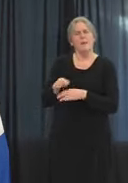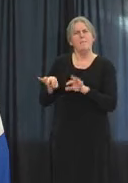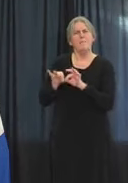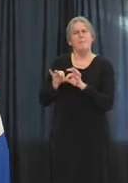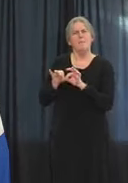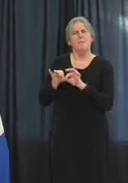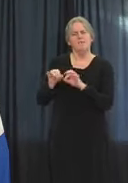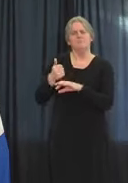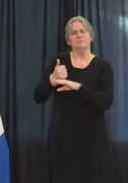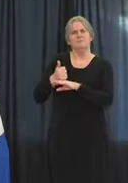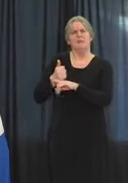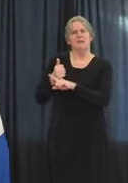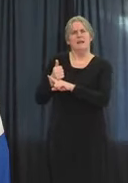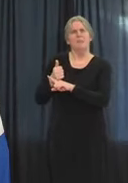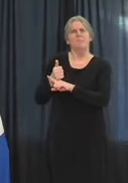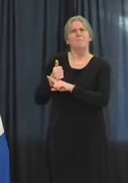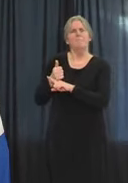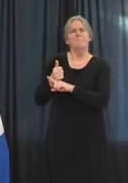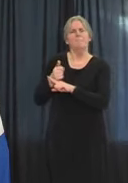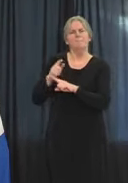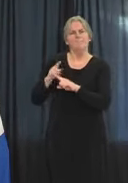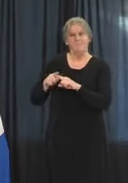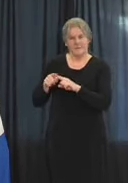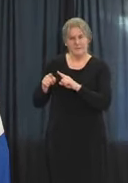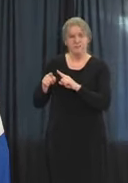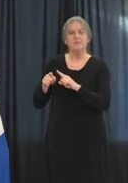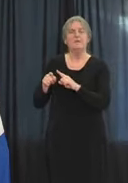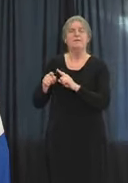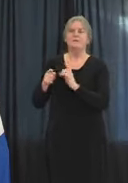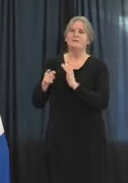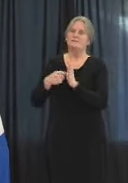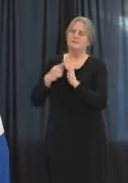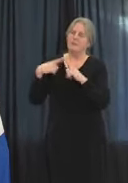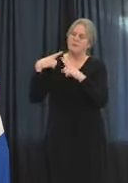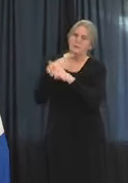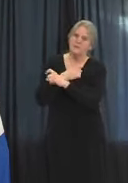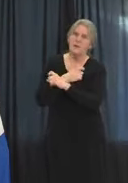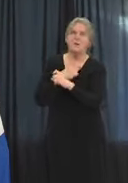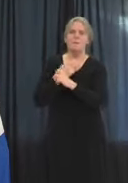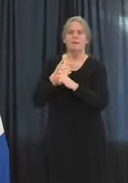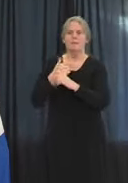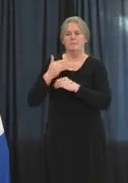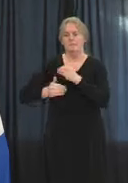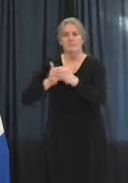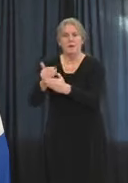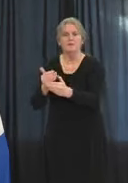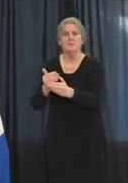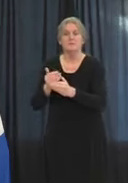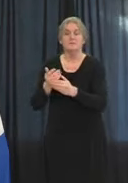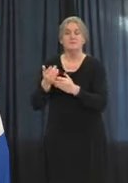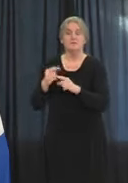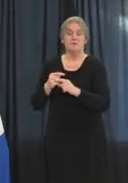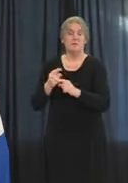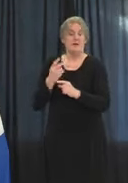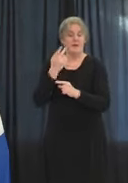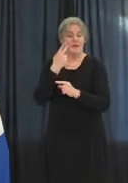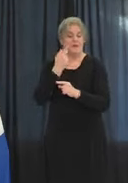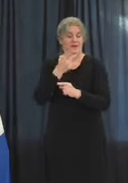important, about can also be lengthy and complicated and complex. So as we see rapid change in,